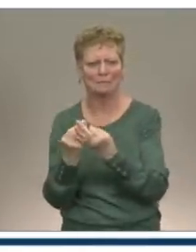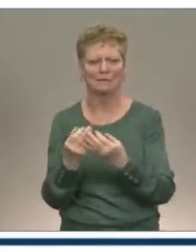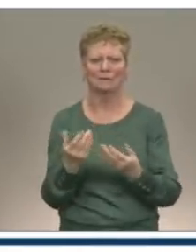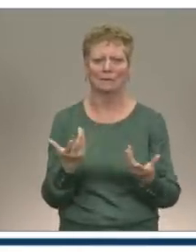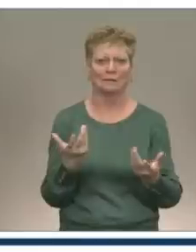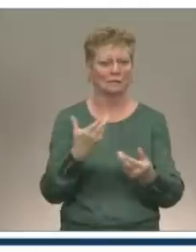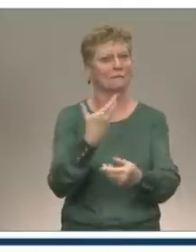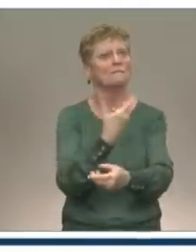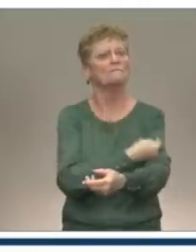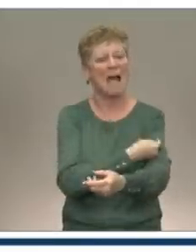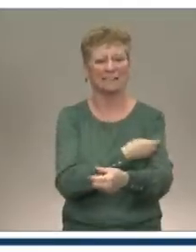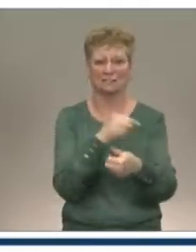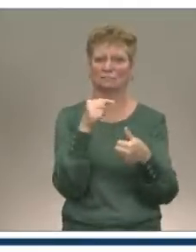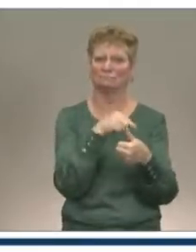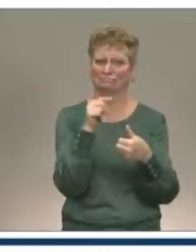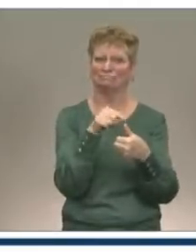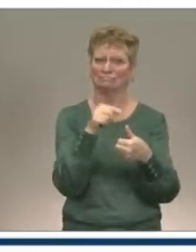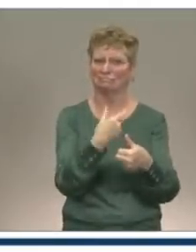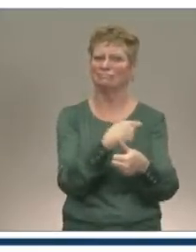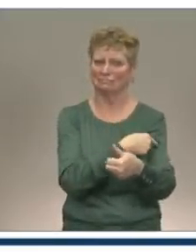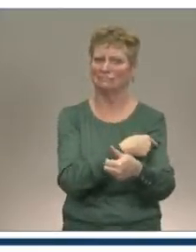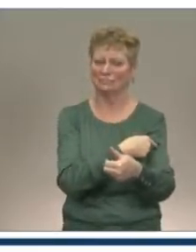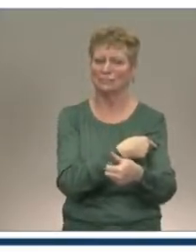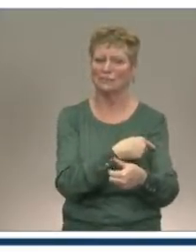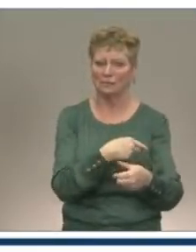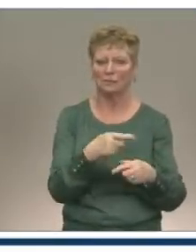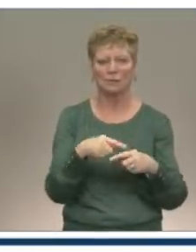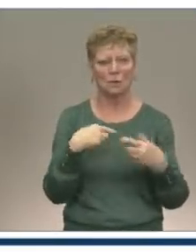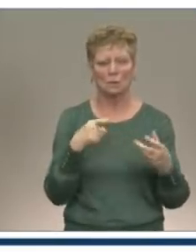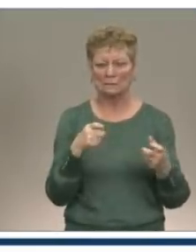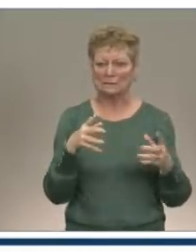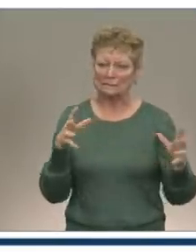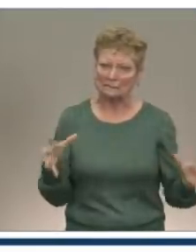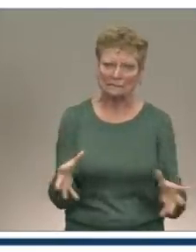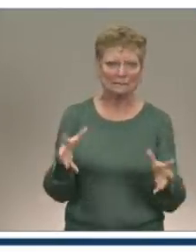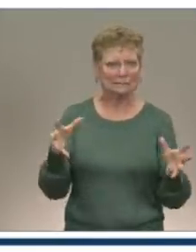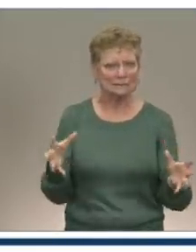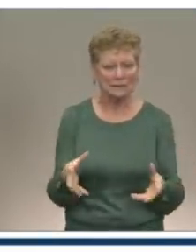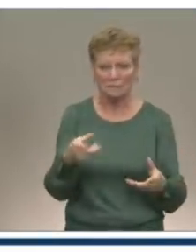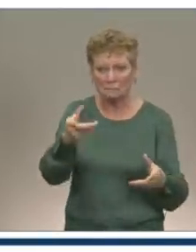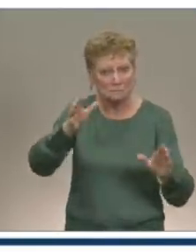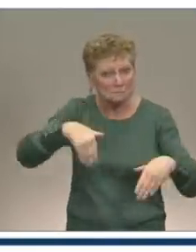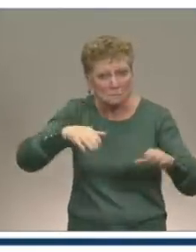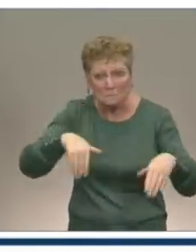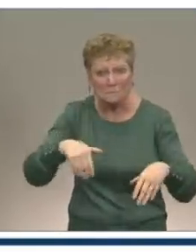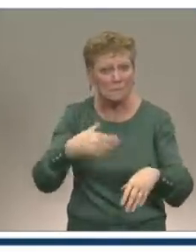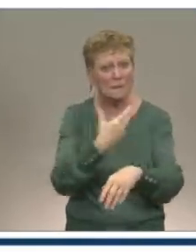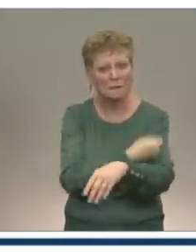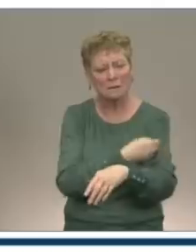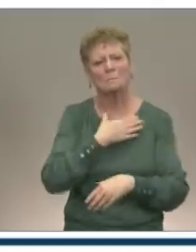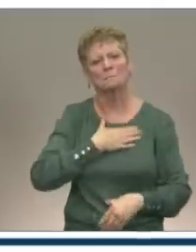and foremost so so we continue to stress if you haven't been vaccinated please get vaccinated it's